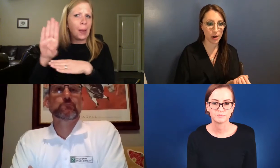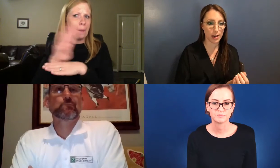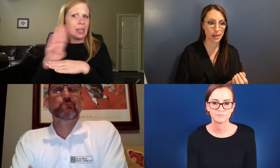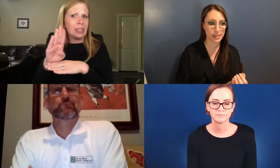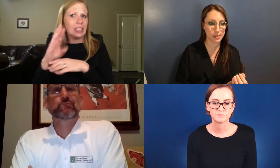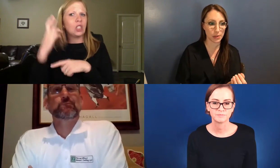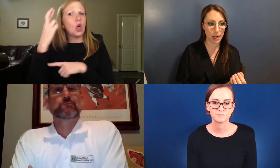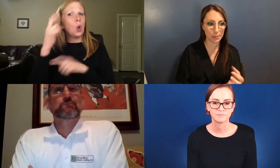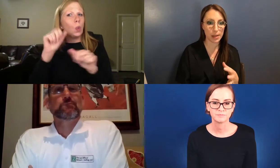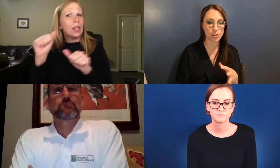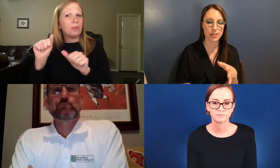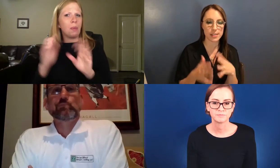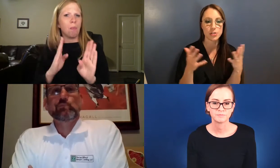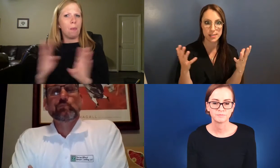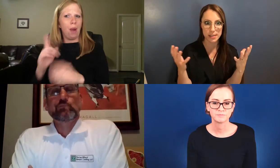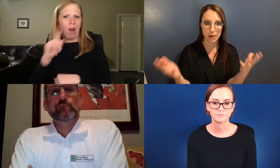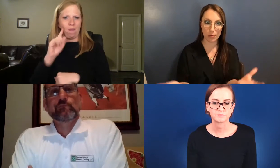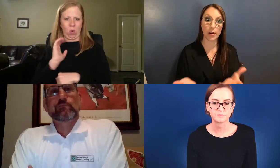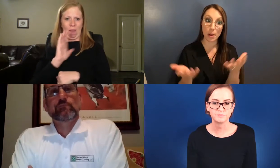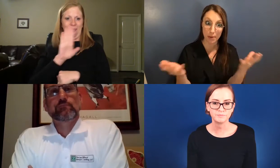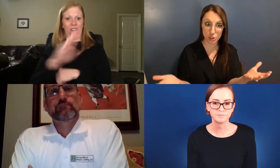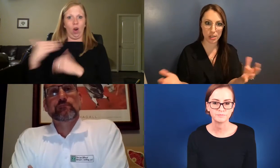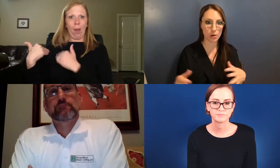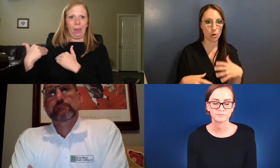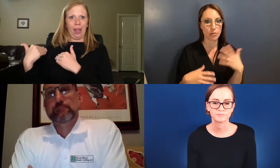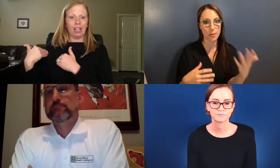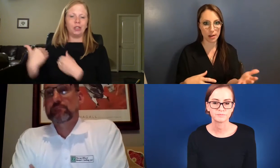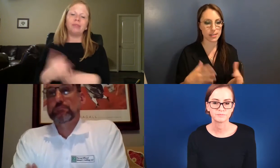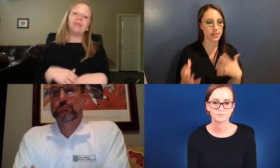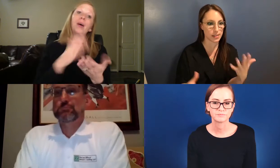for ADA accessibility obligations, such as preparing a budget or their policies,